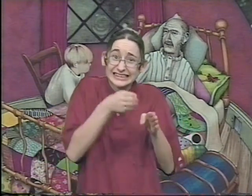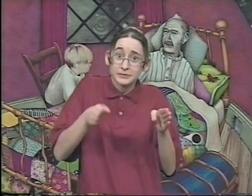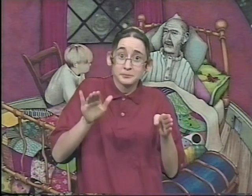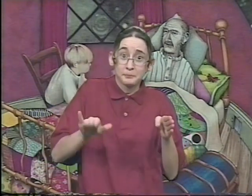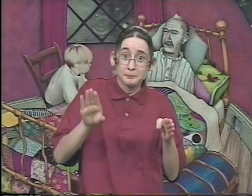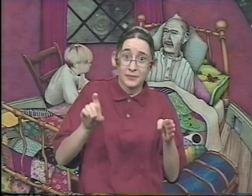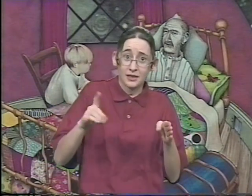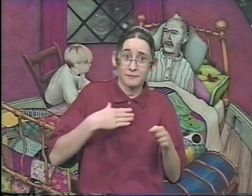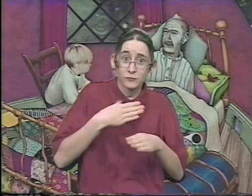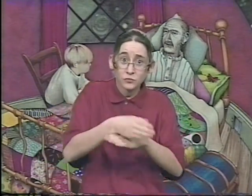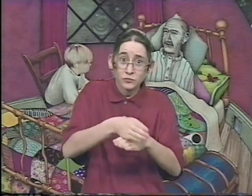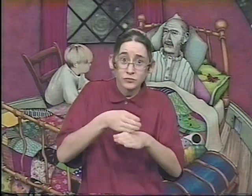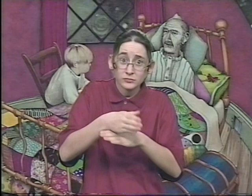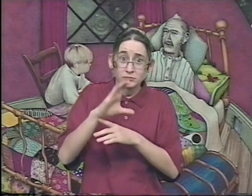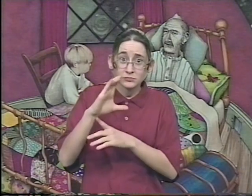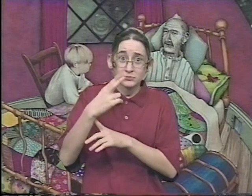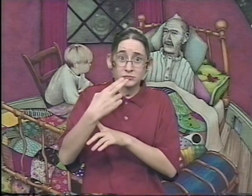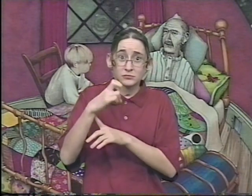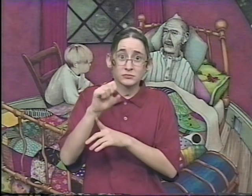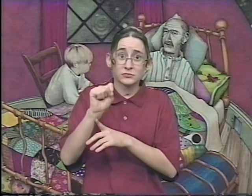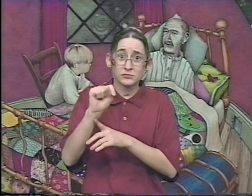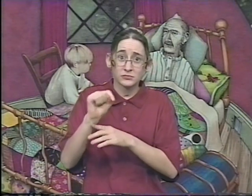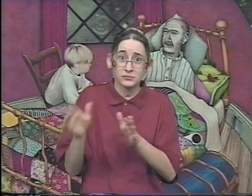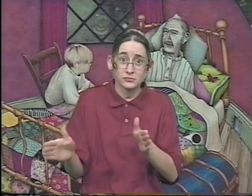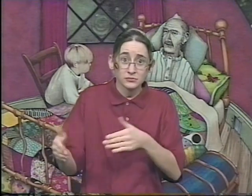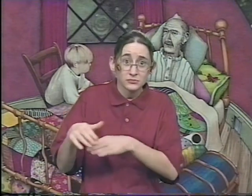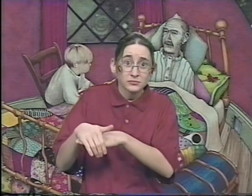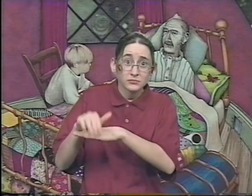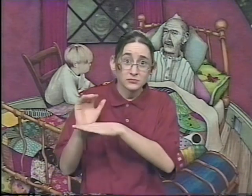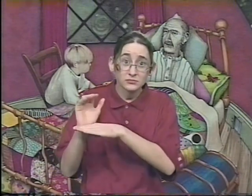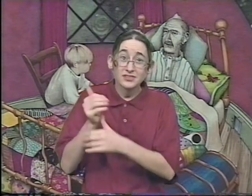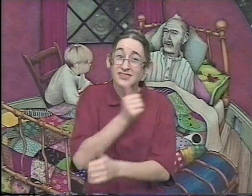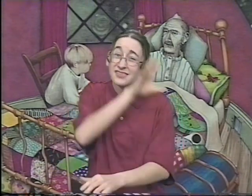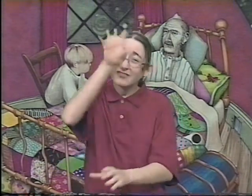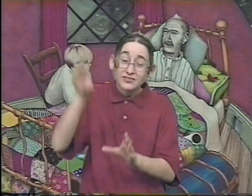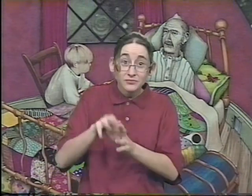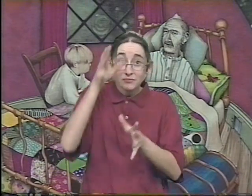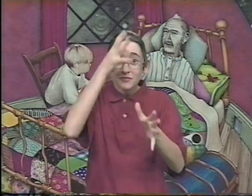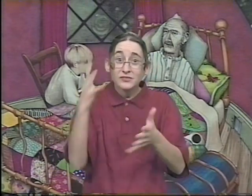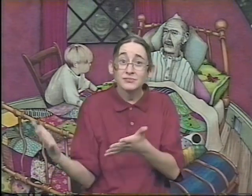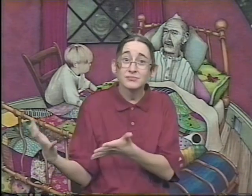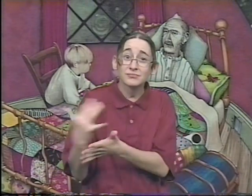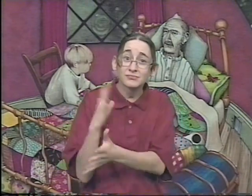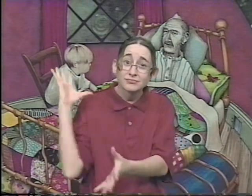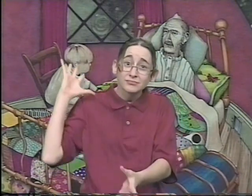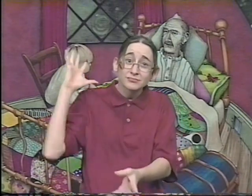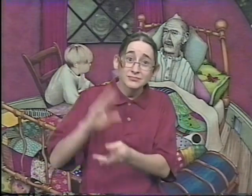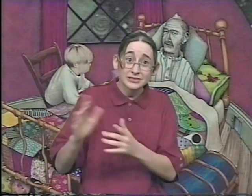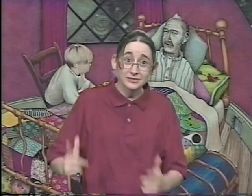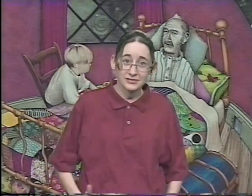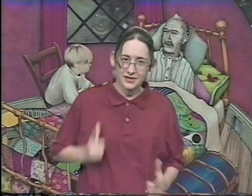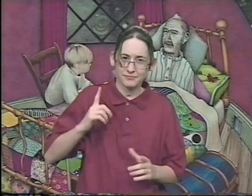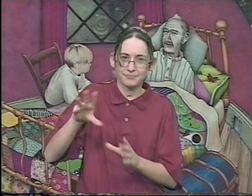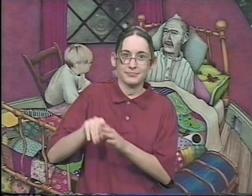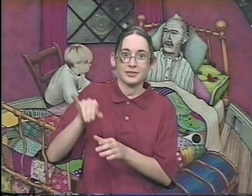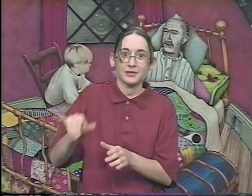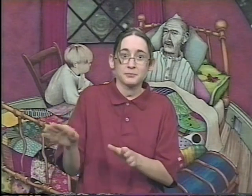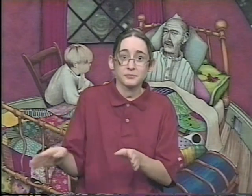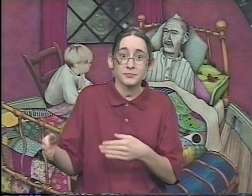life was packed into it. " It's for you," he said to me. "Everything you could ever want is in that